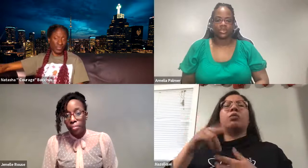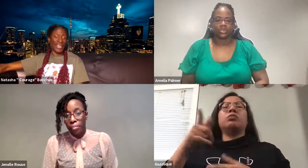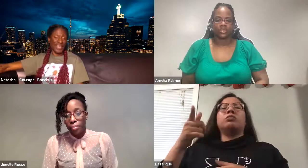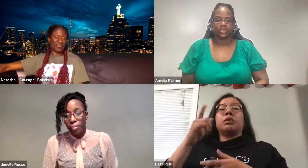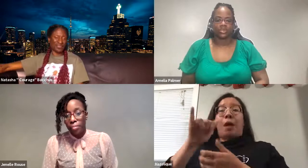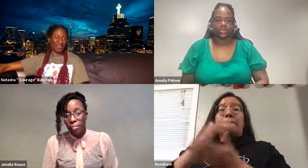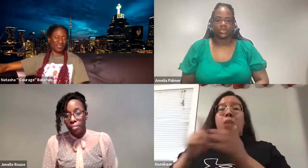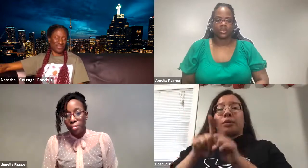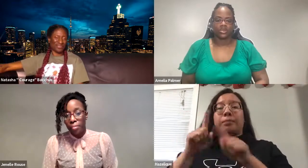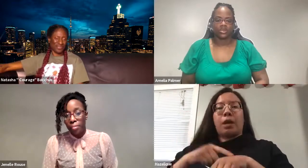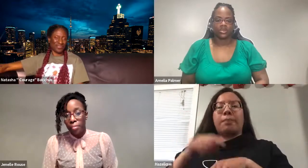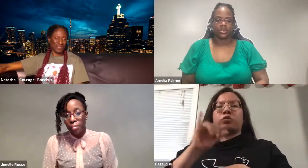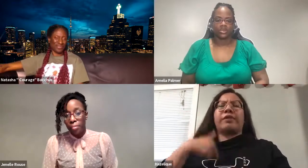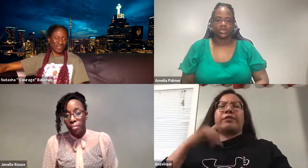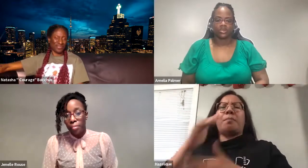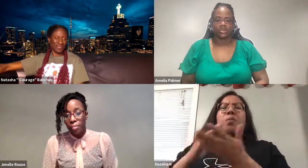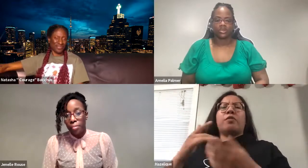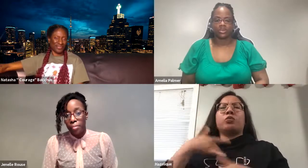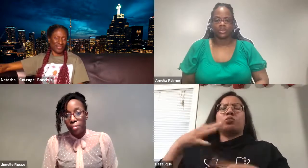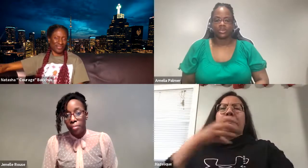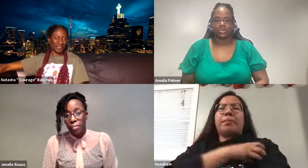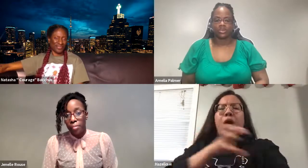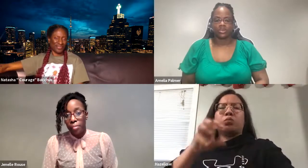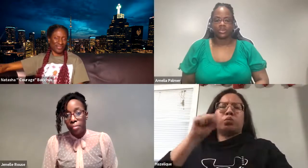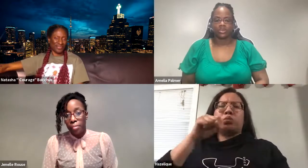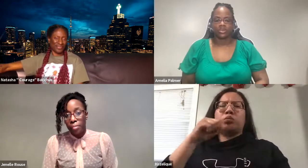we want to pass on that history that we have and our language